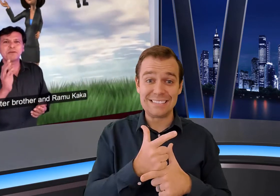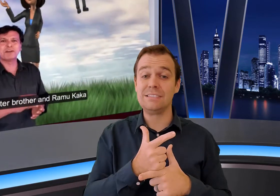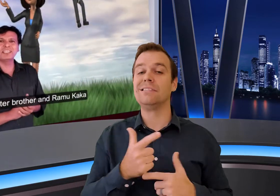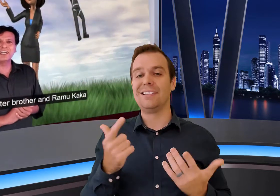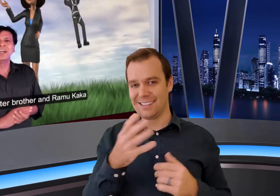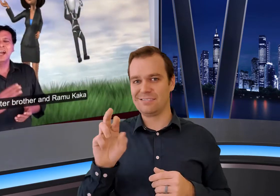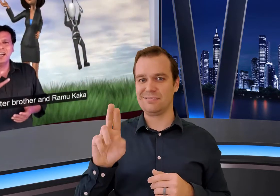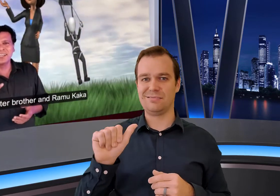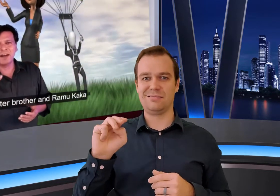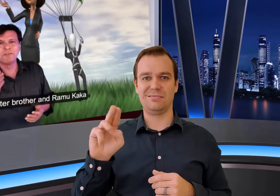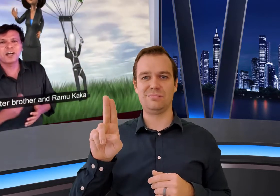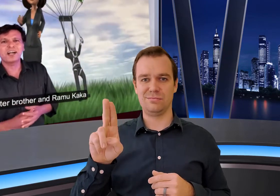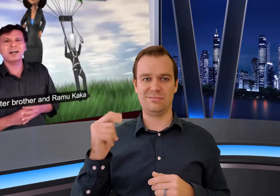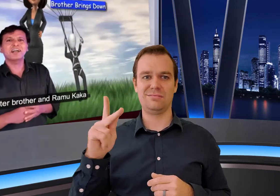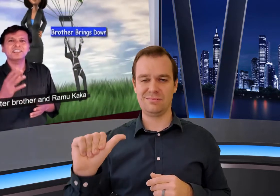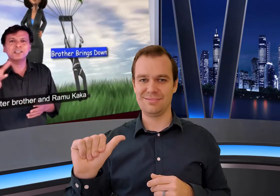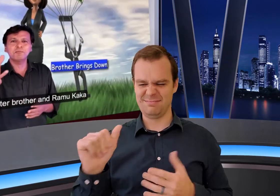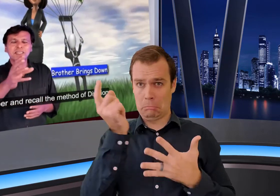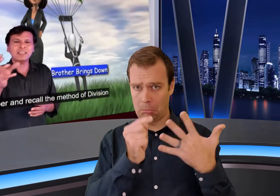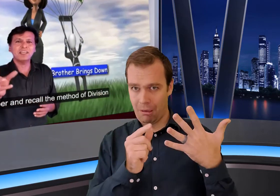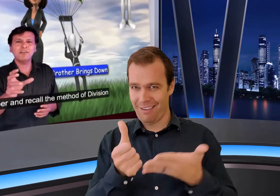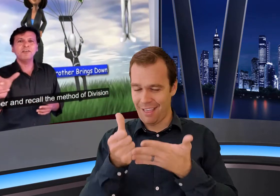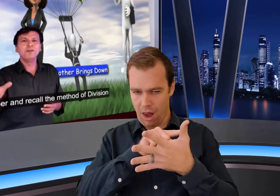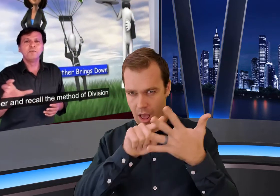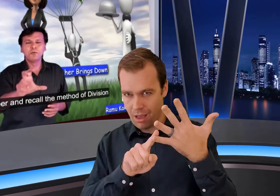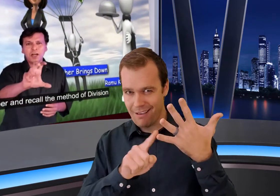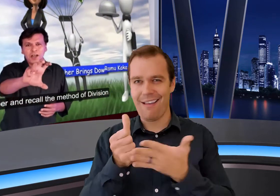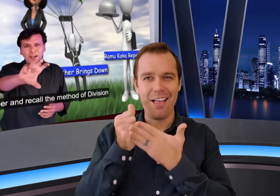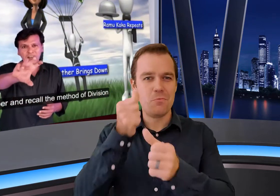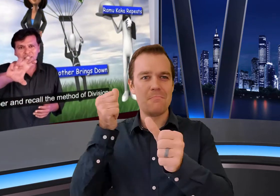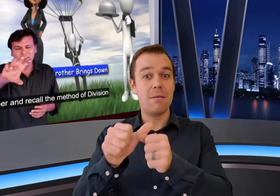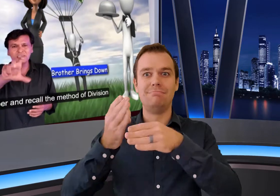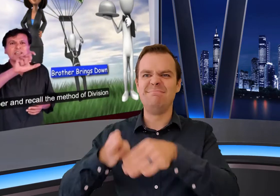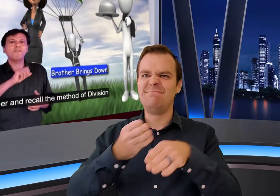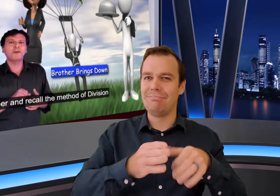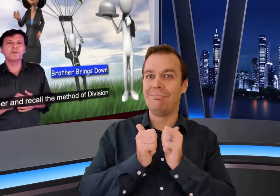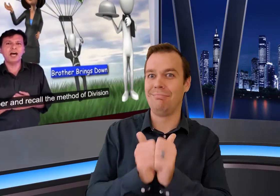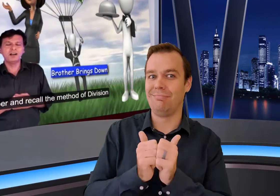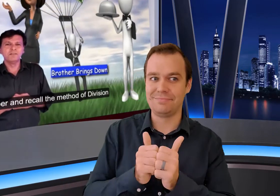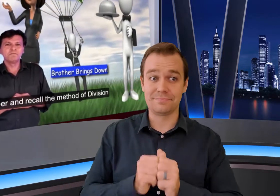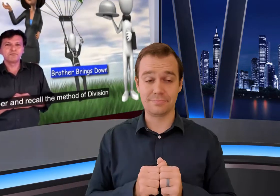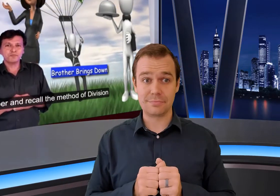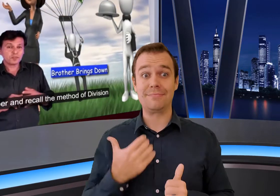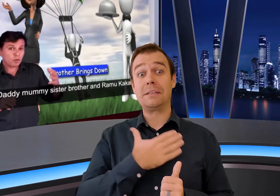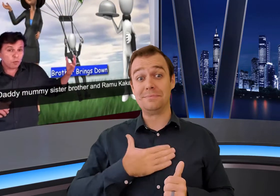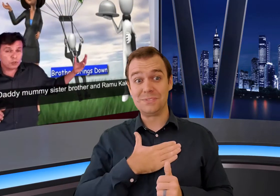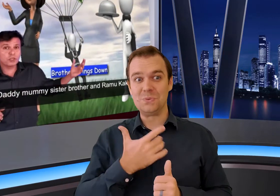Daddy mummy sister brother and Ramu Kaka how they help you remember and recall the method of Division